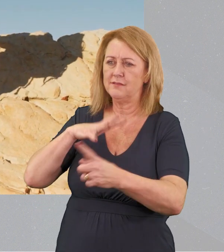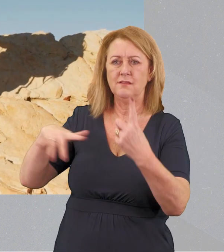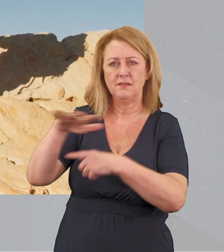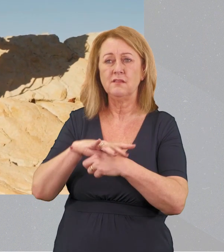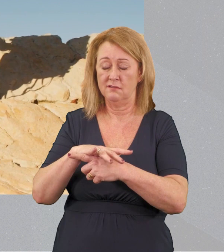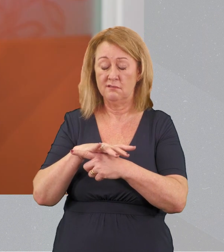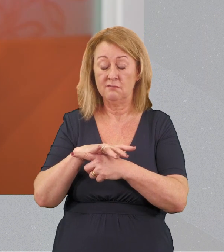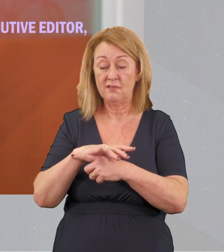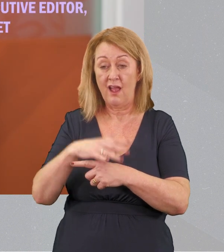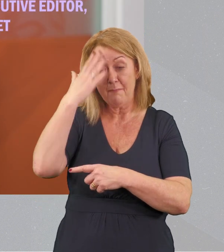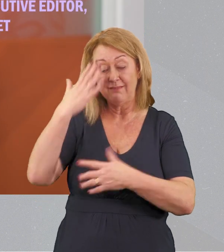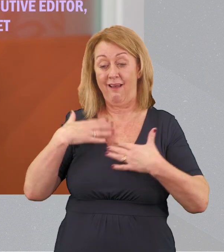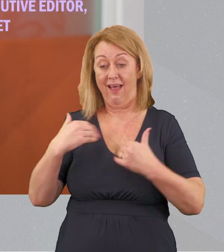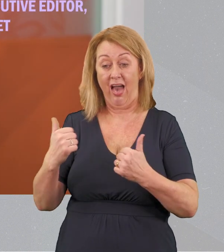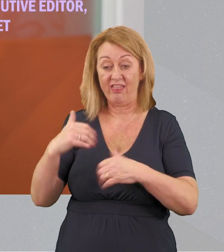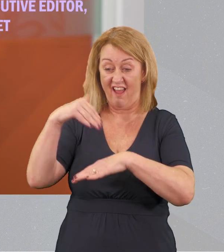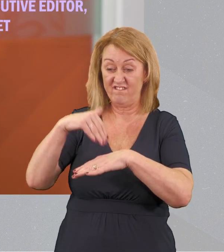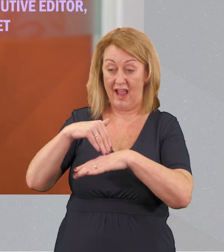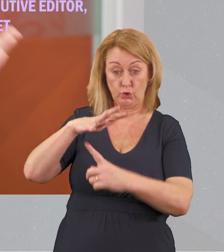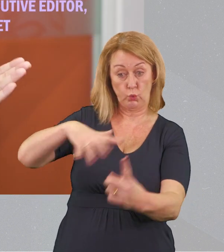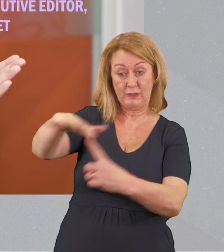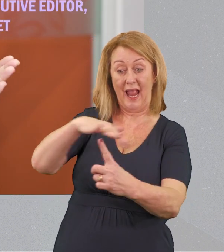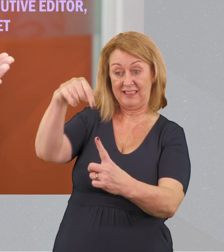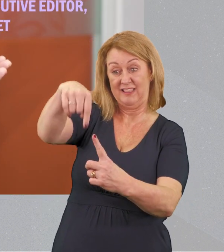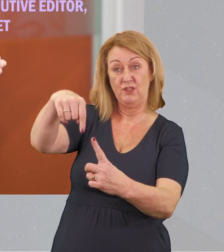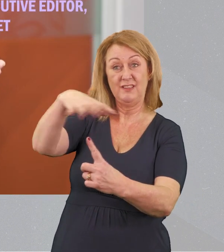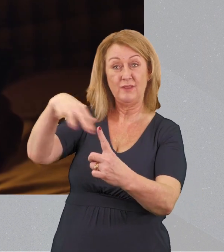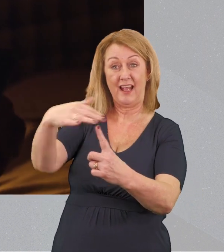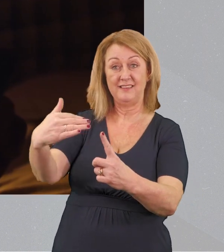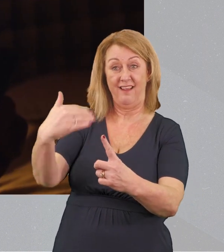Society affects mental health, and mental health affects society, too.